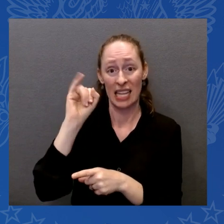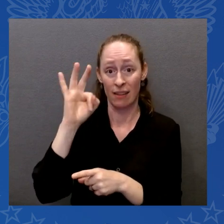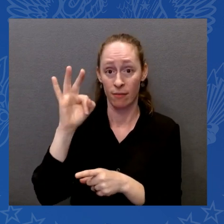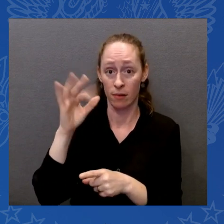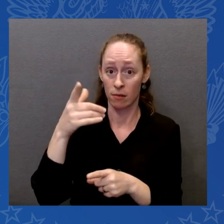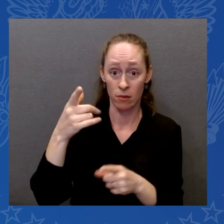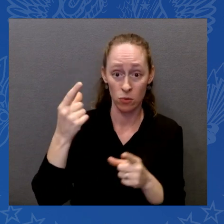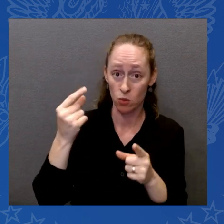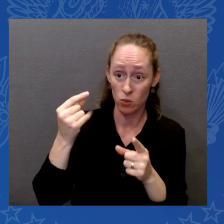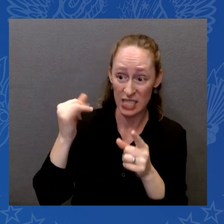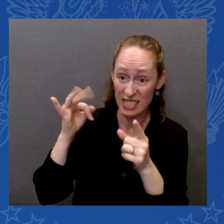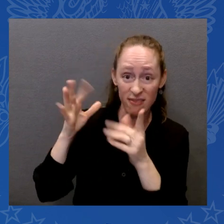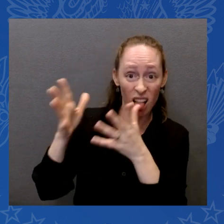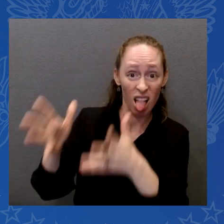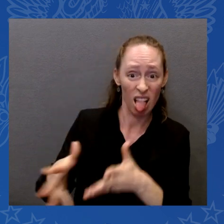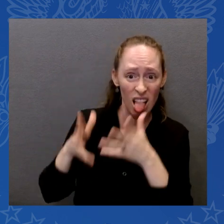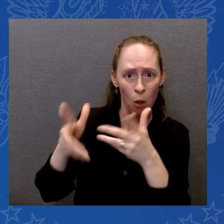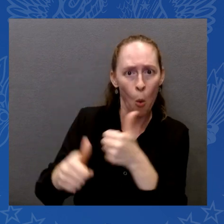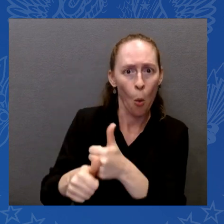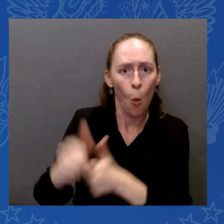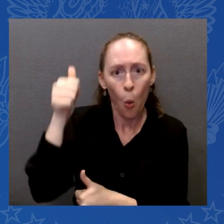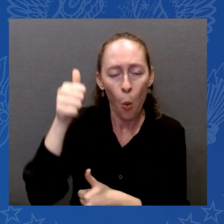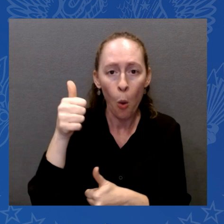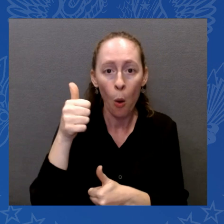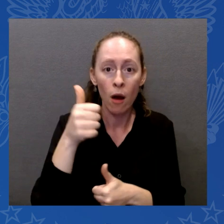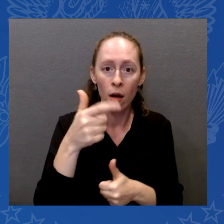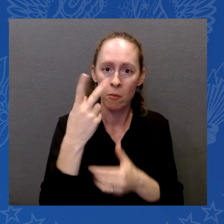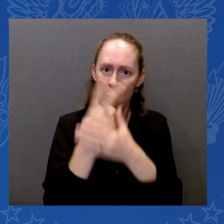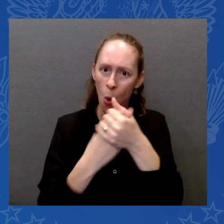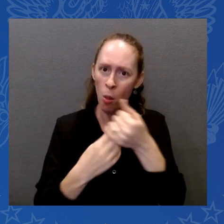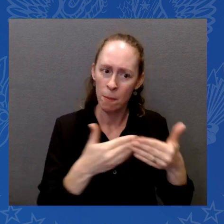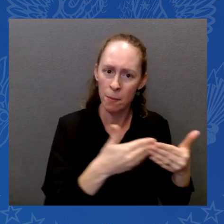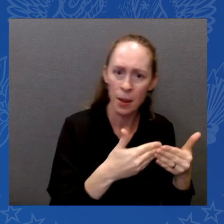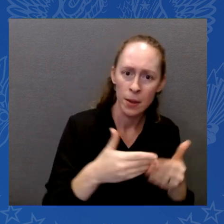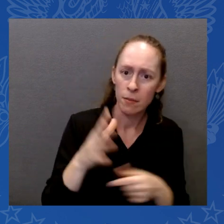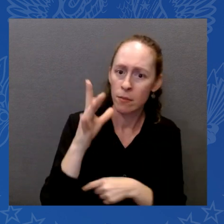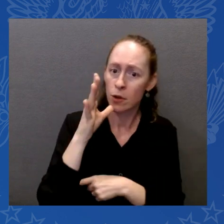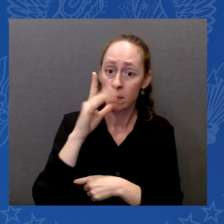delaying the care. Overall, we were able to provide the care required for this patient,